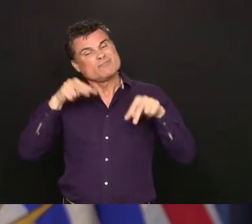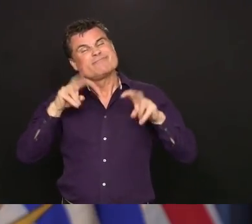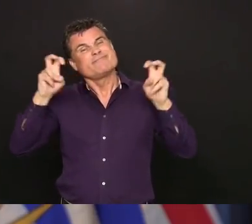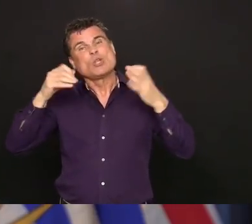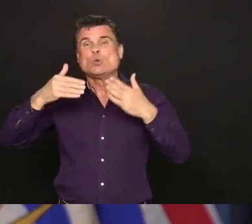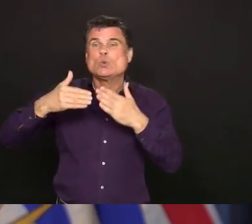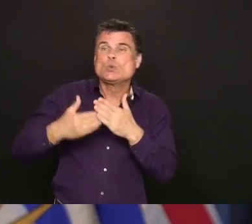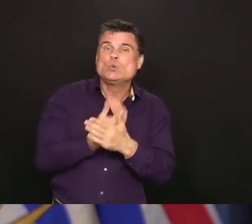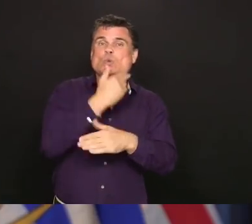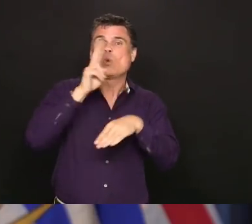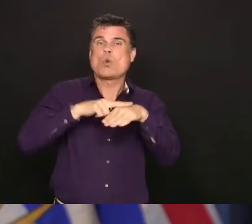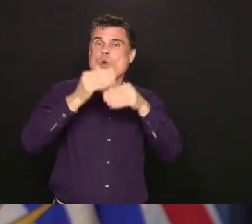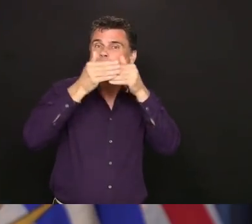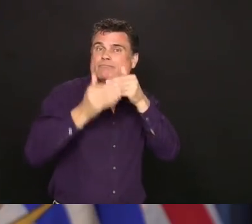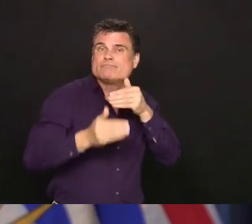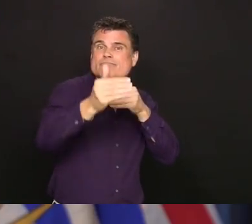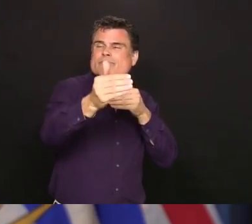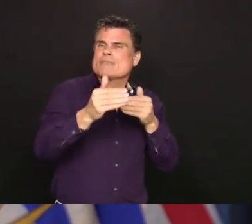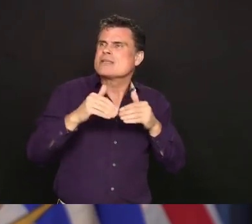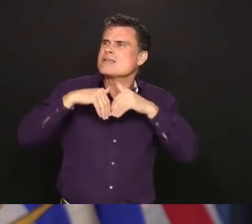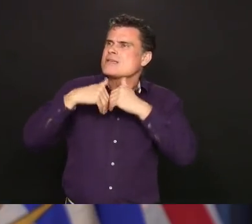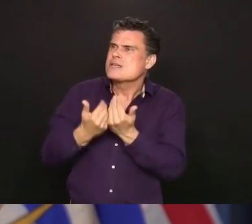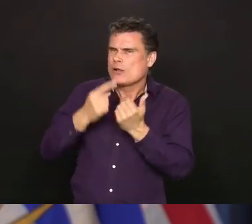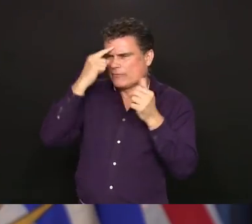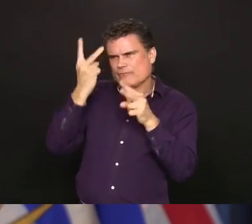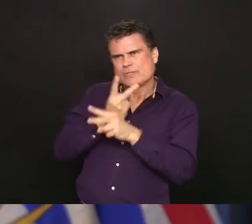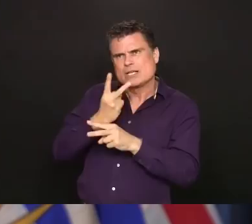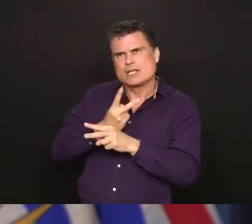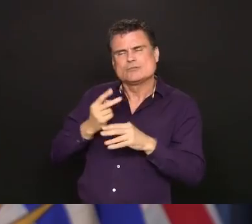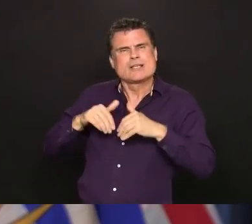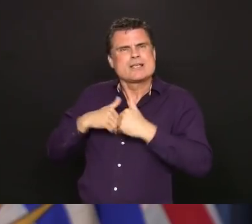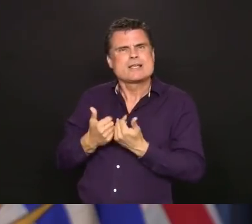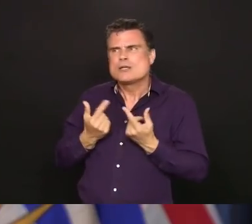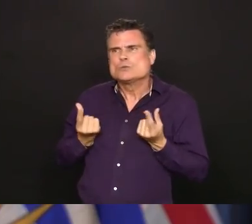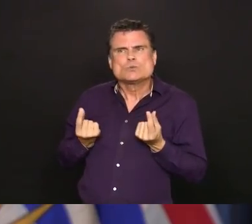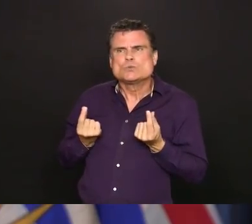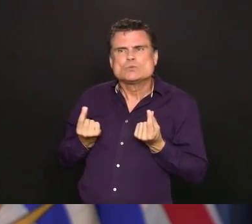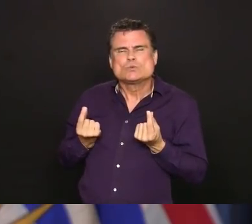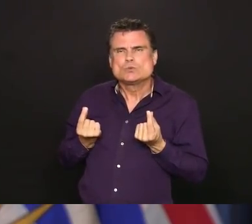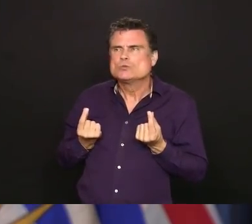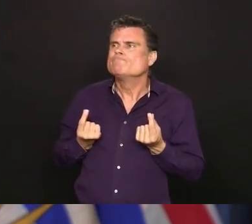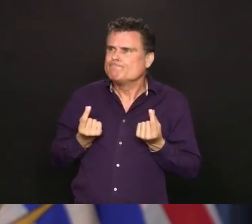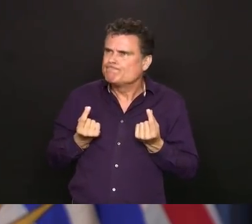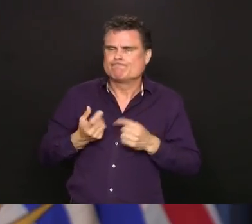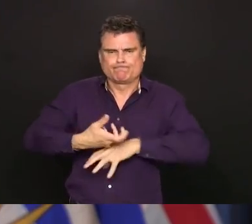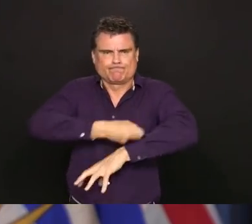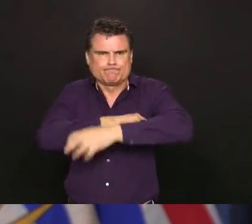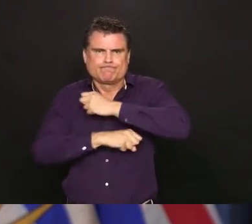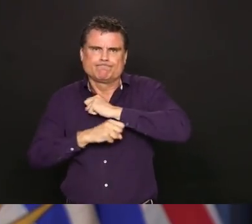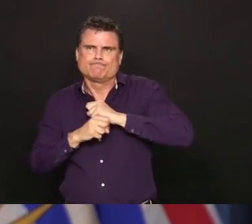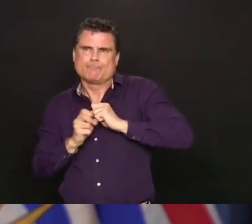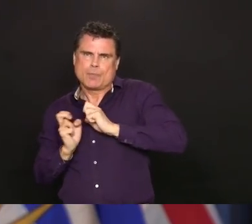amount of immunity in our population and the behaviour of the virus over time. So we've said it before.